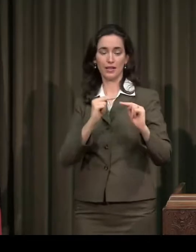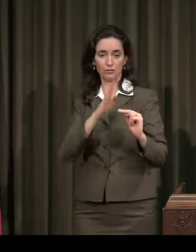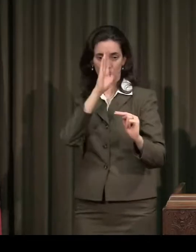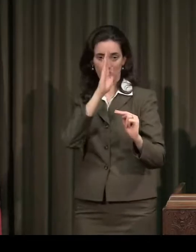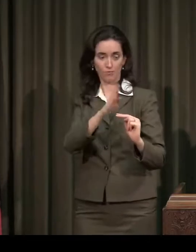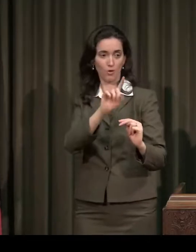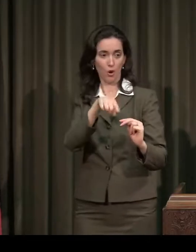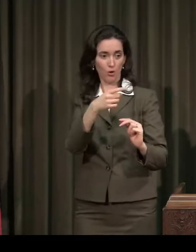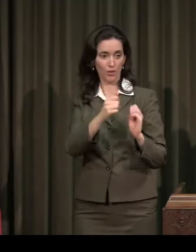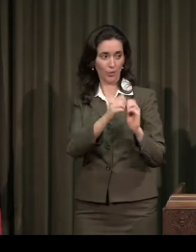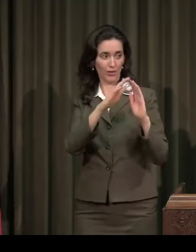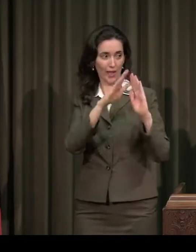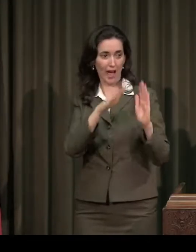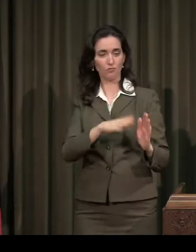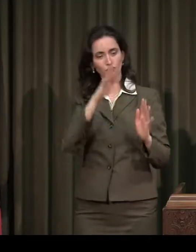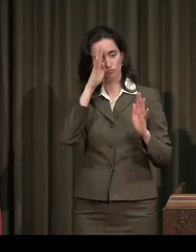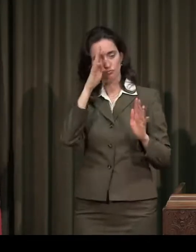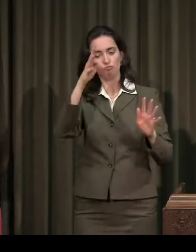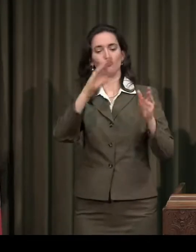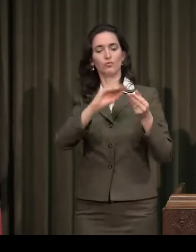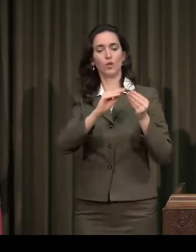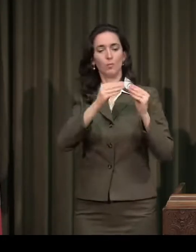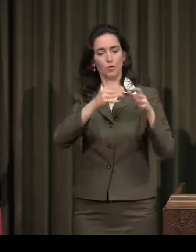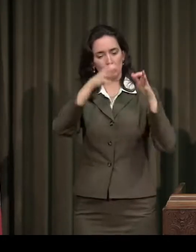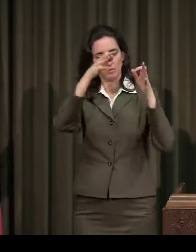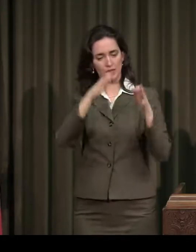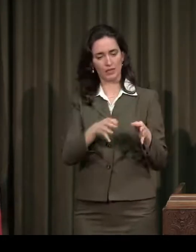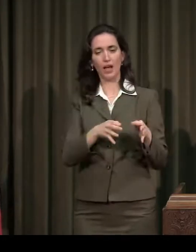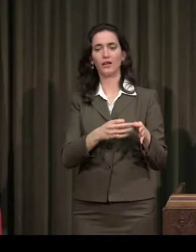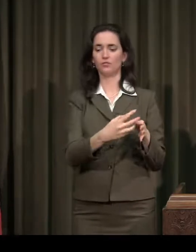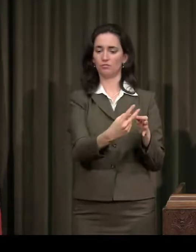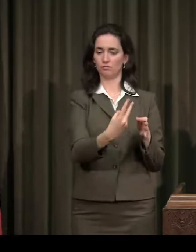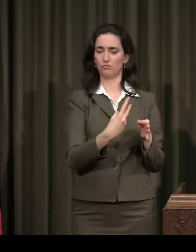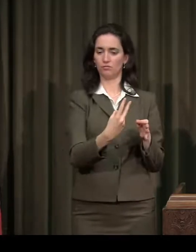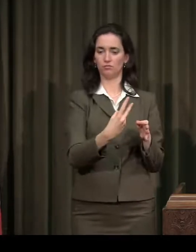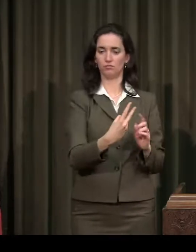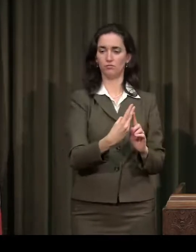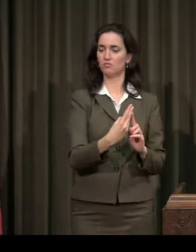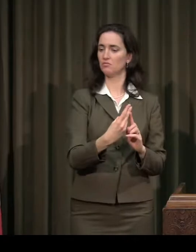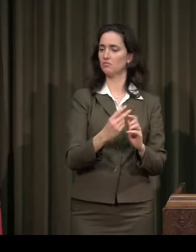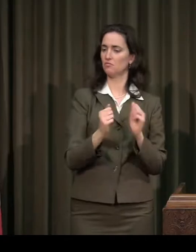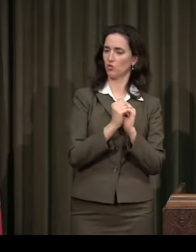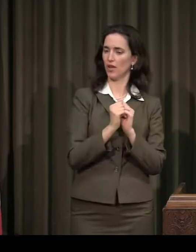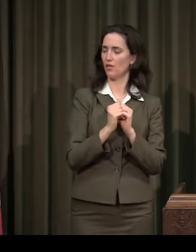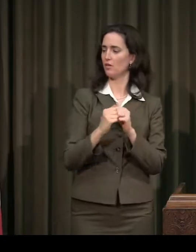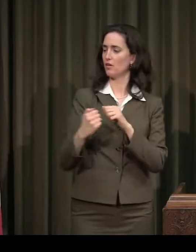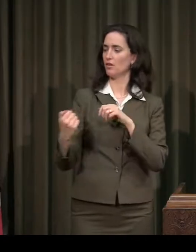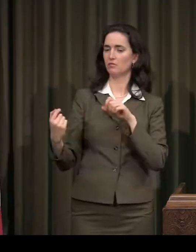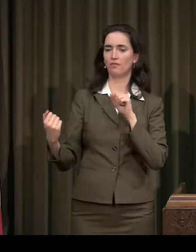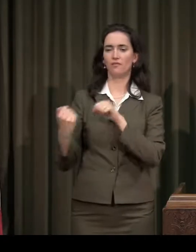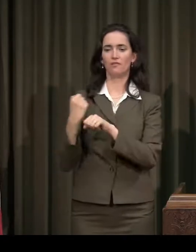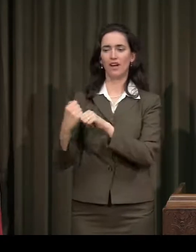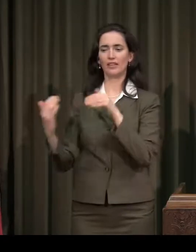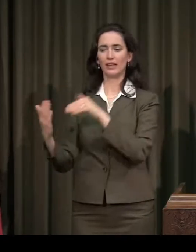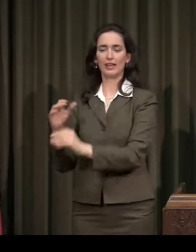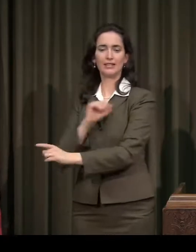the house come up with a number and then the two of us triangulate against the Senate that's just not the way that